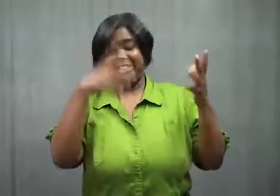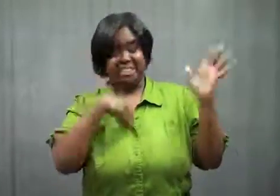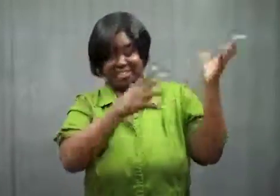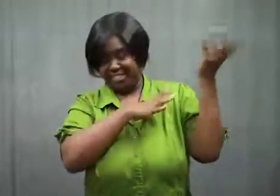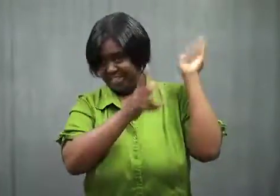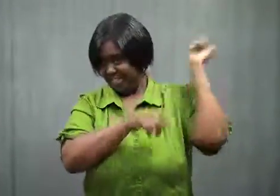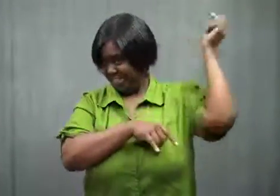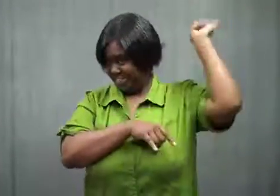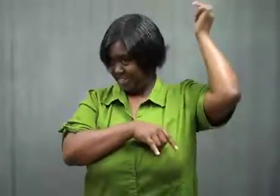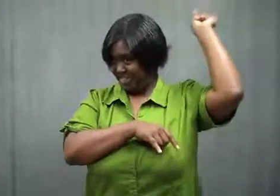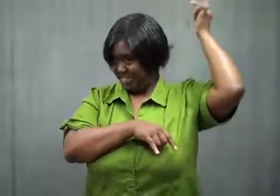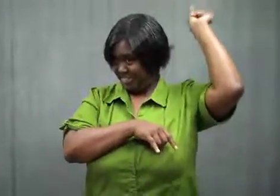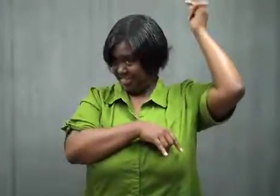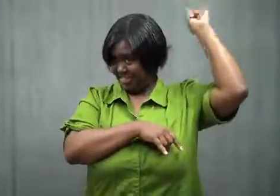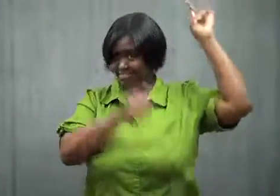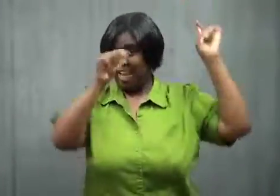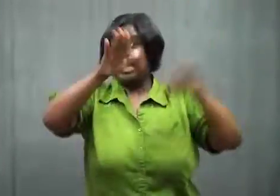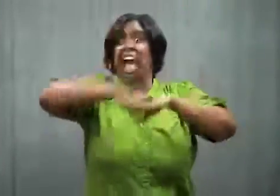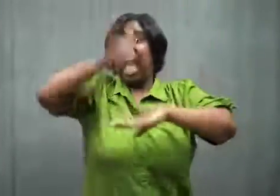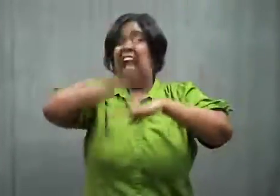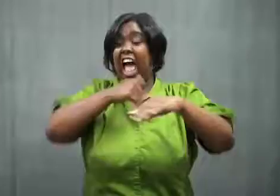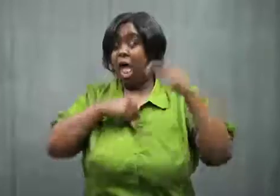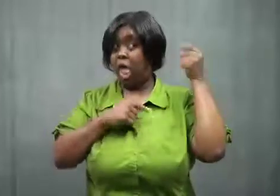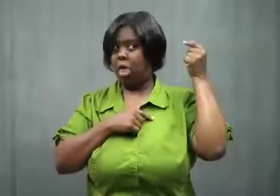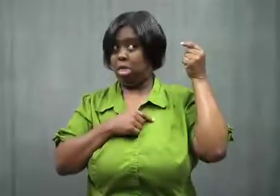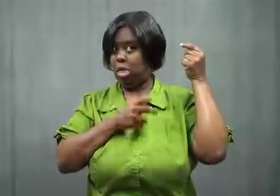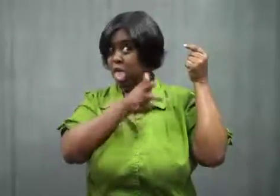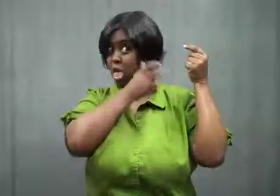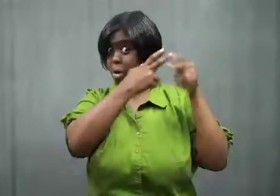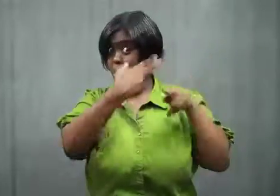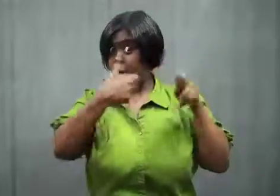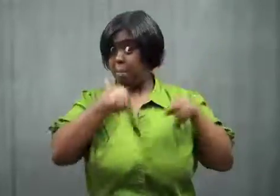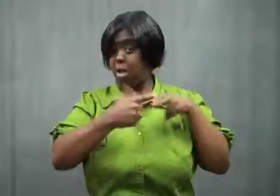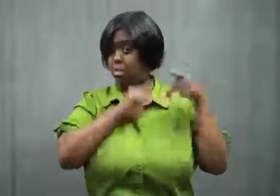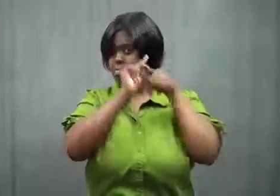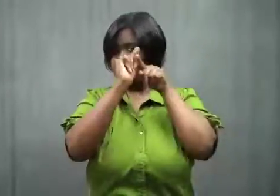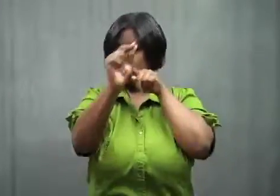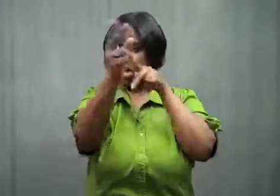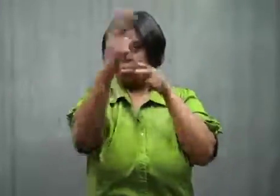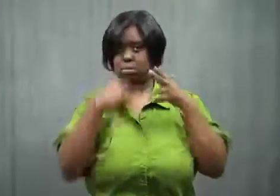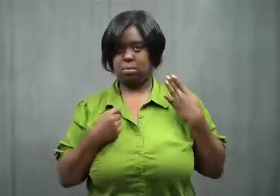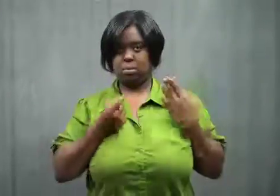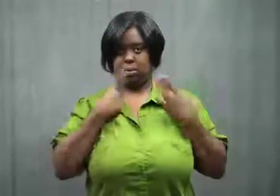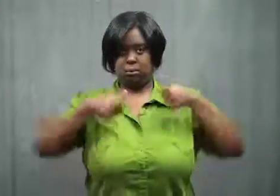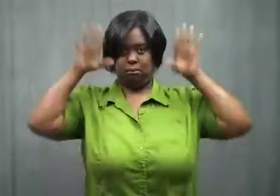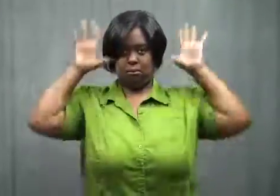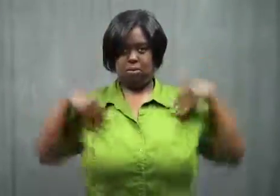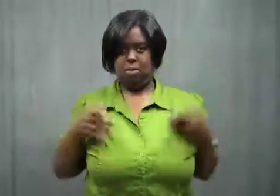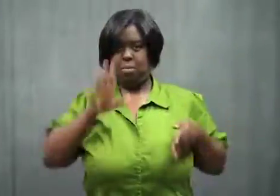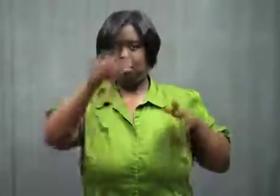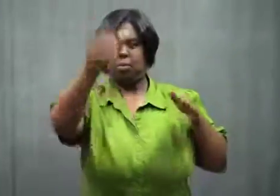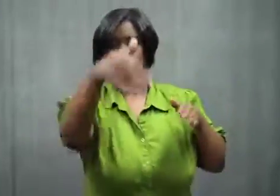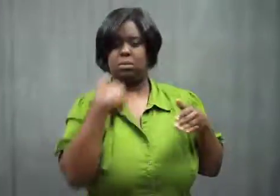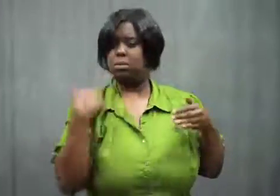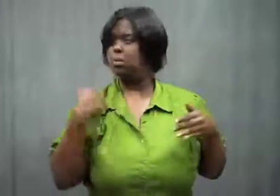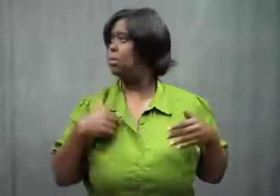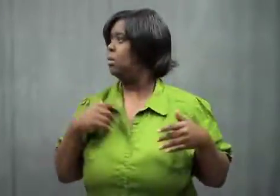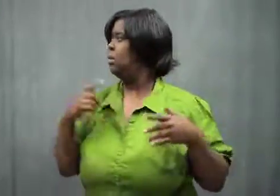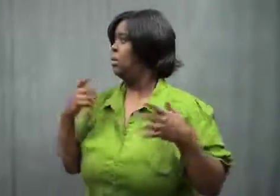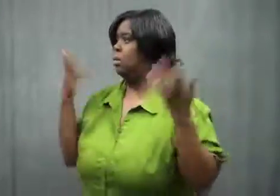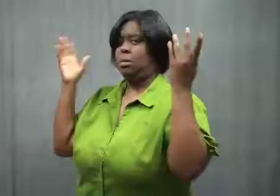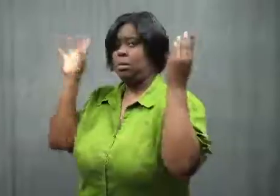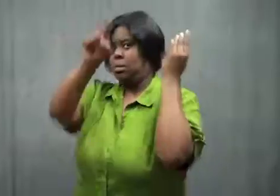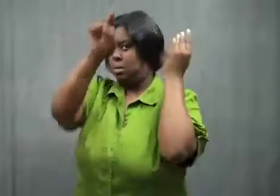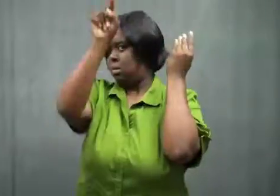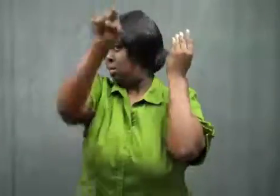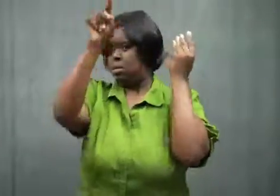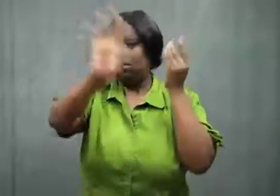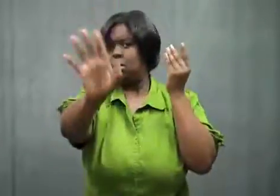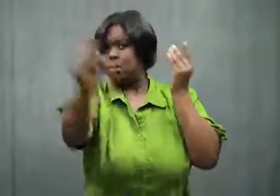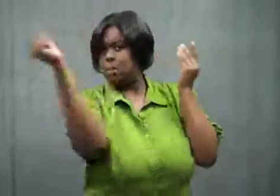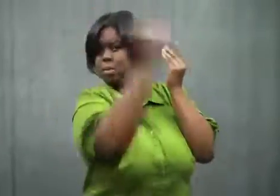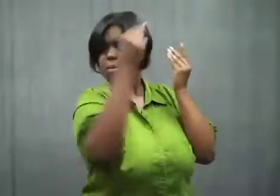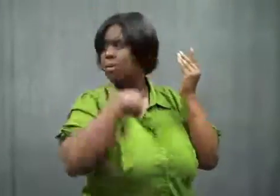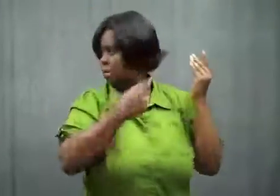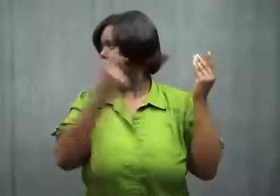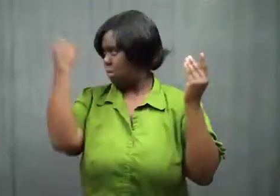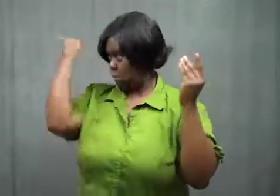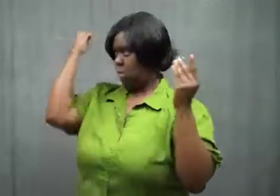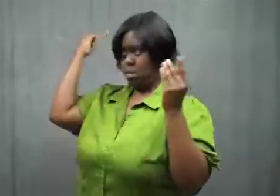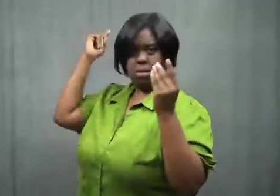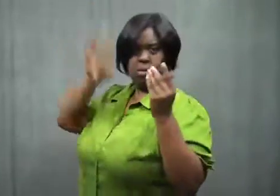I left with the keys, I heard her call my name, but I ignored her and fled.